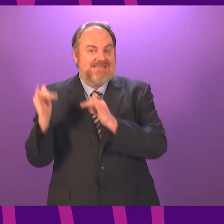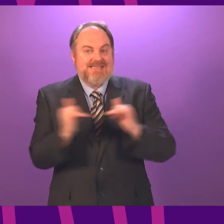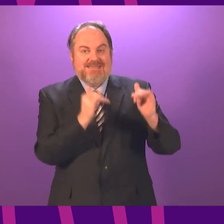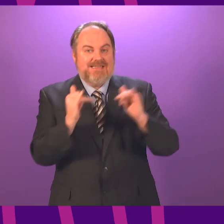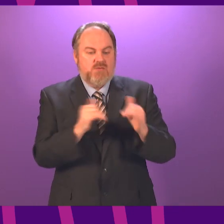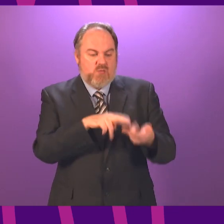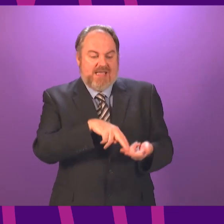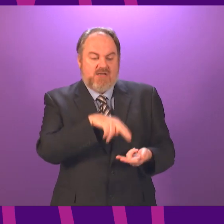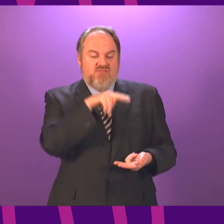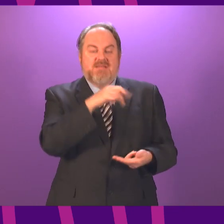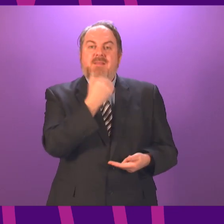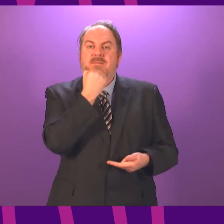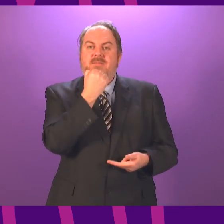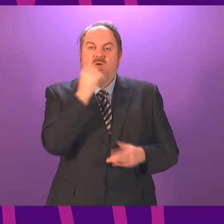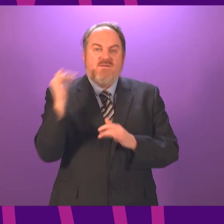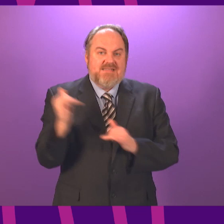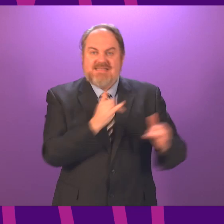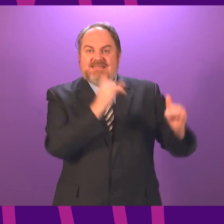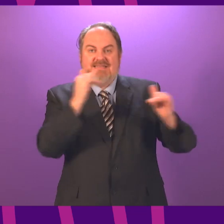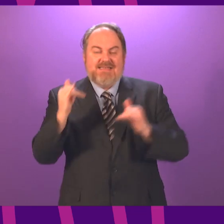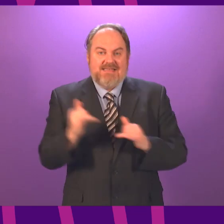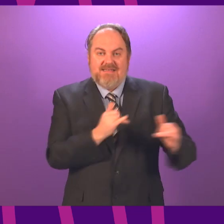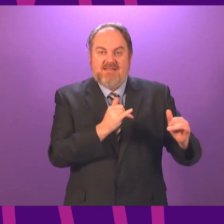new strategic objectives for testing as we come out of lockdown.